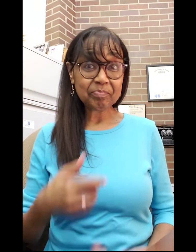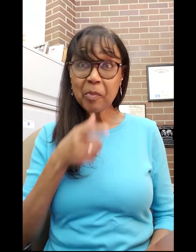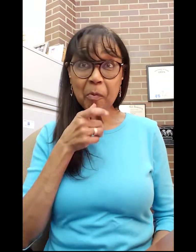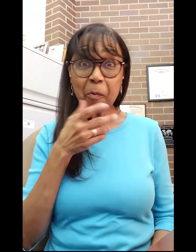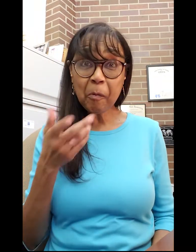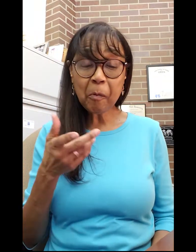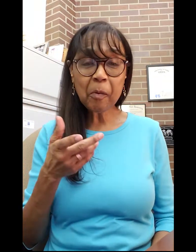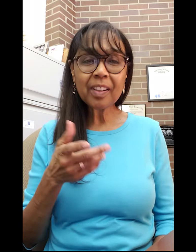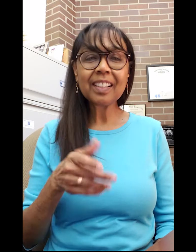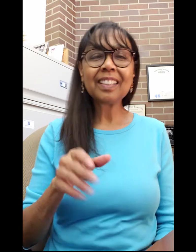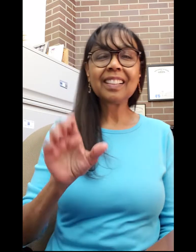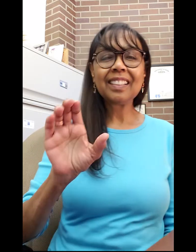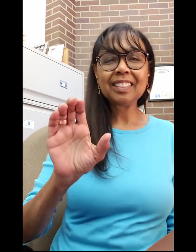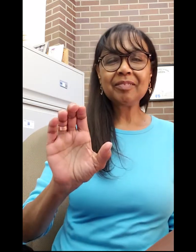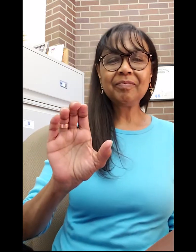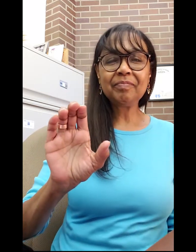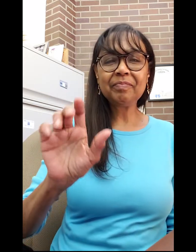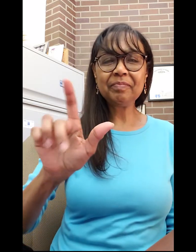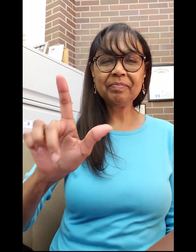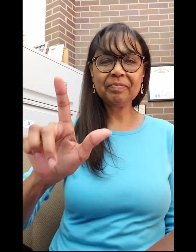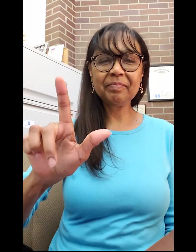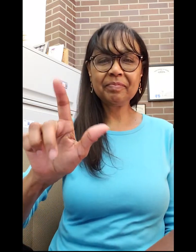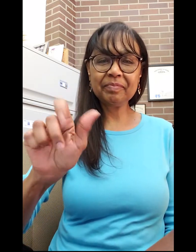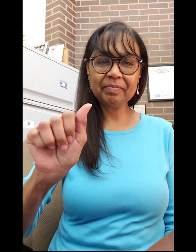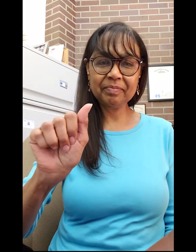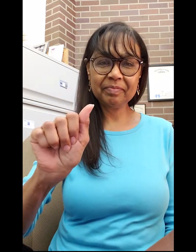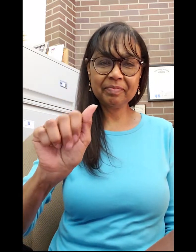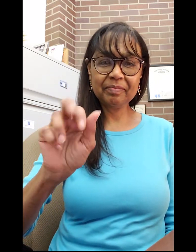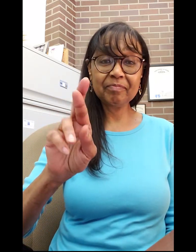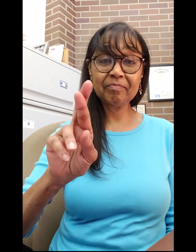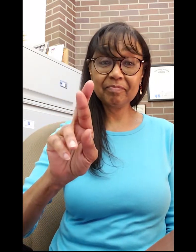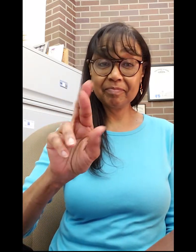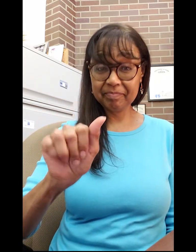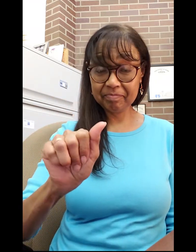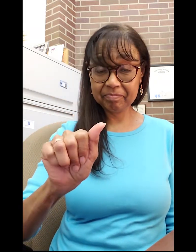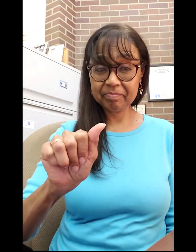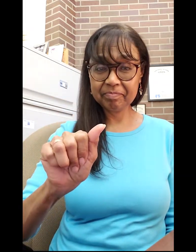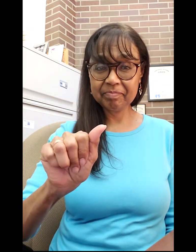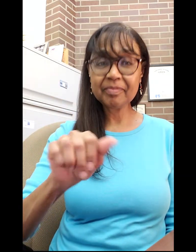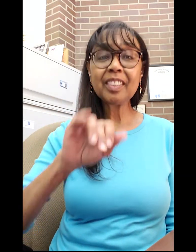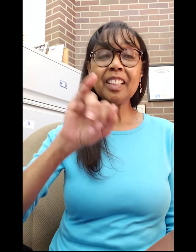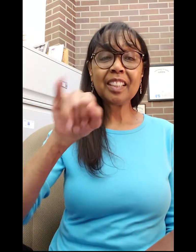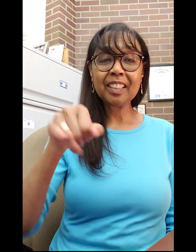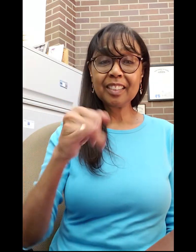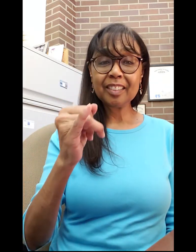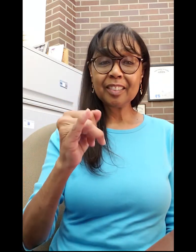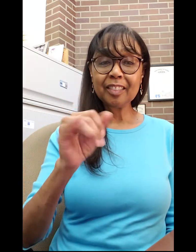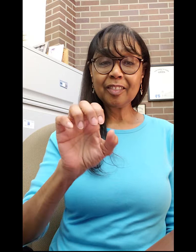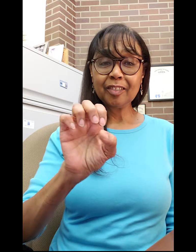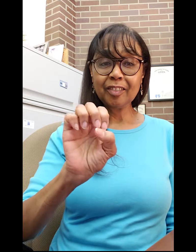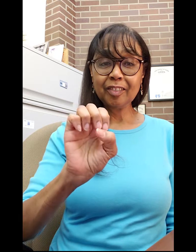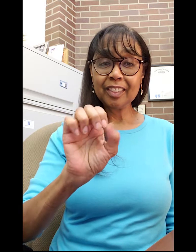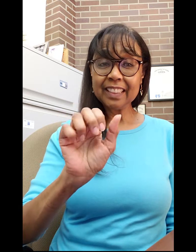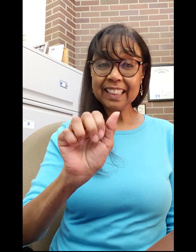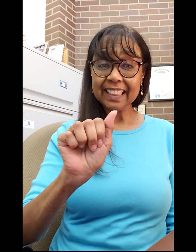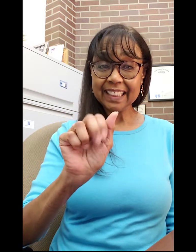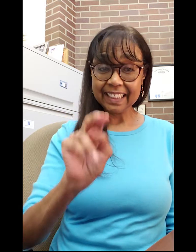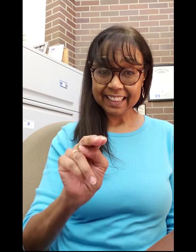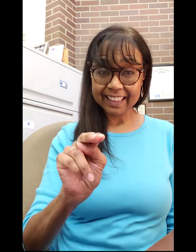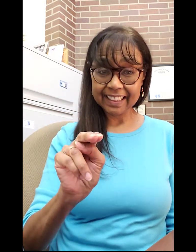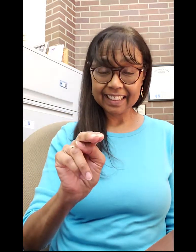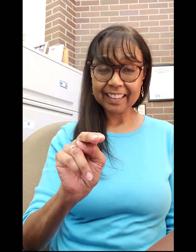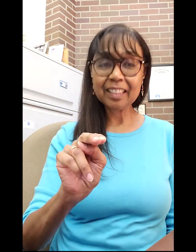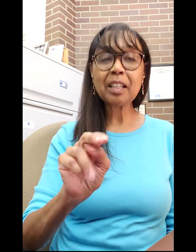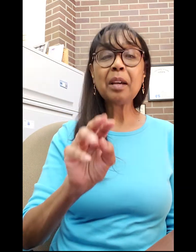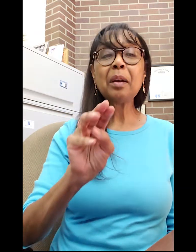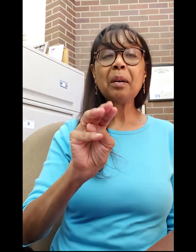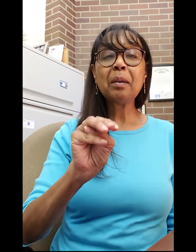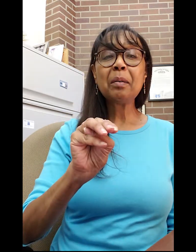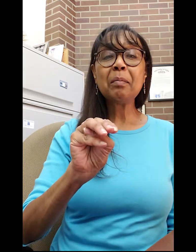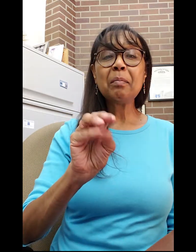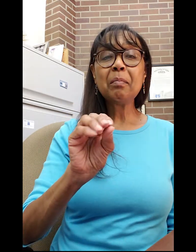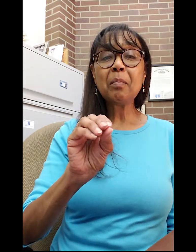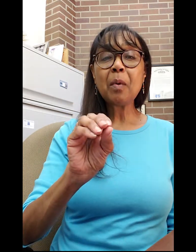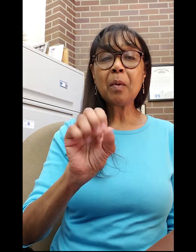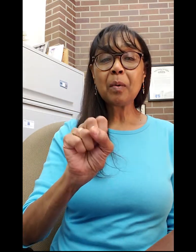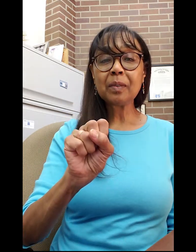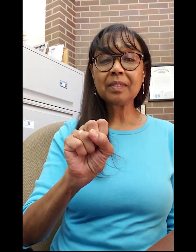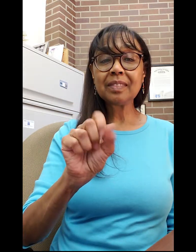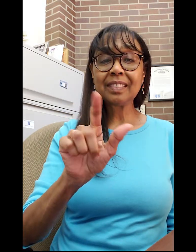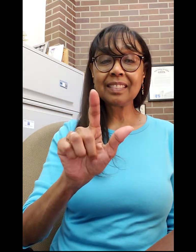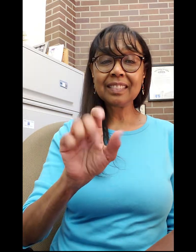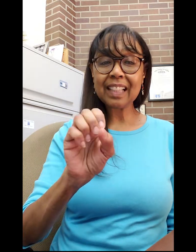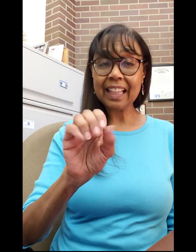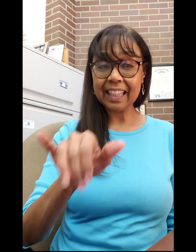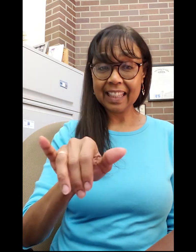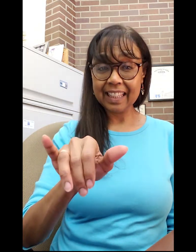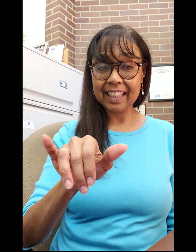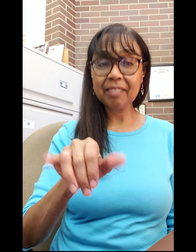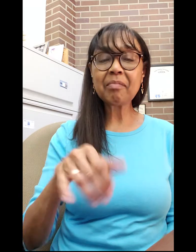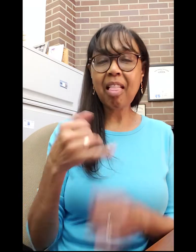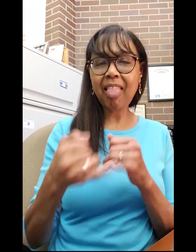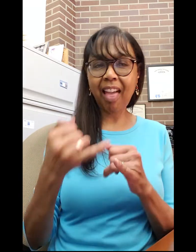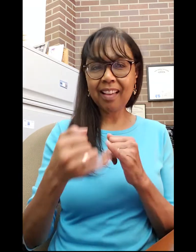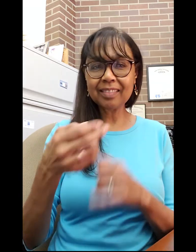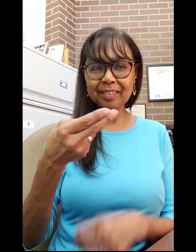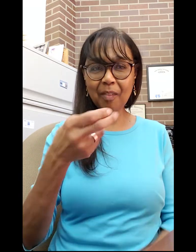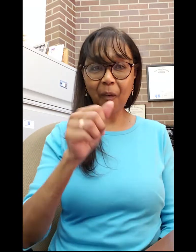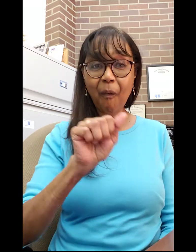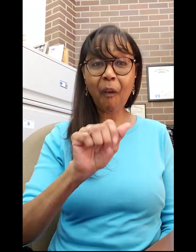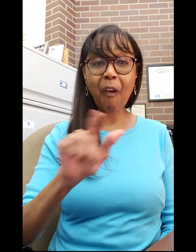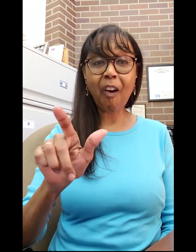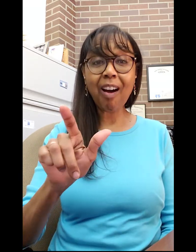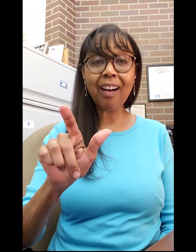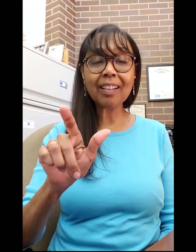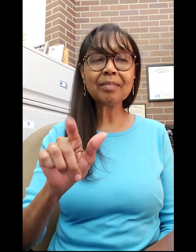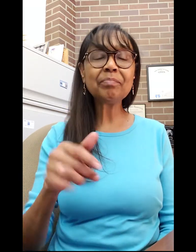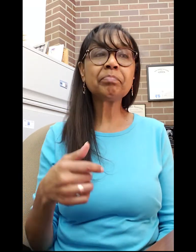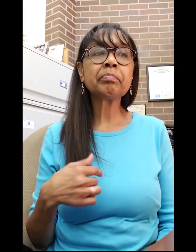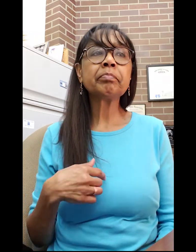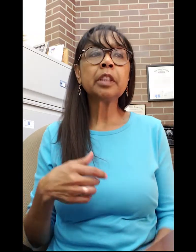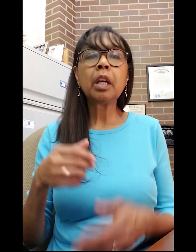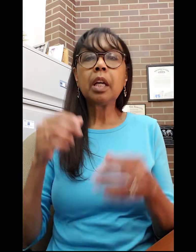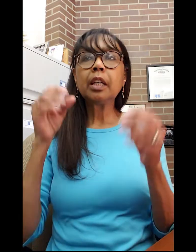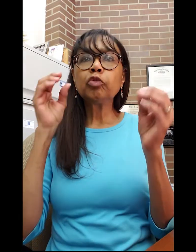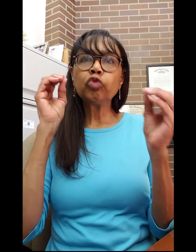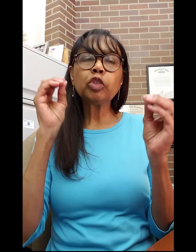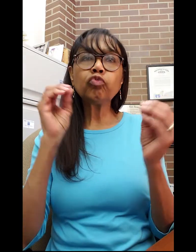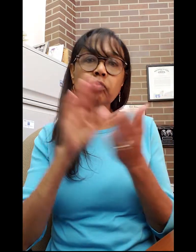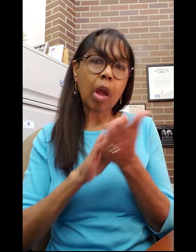I'm Clara Jean Mosley Hall.